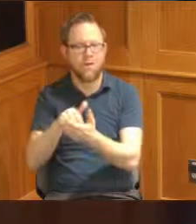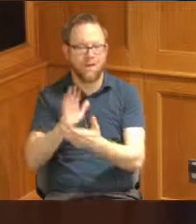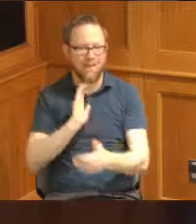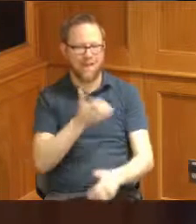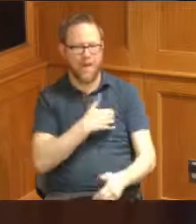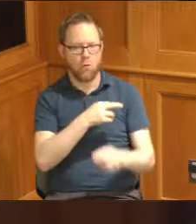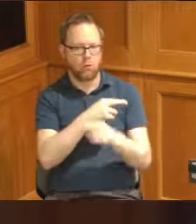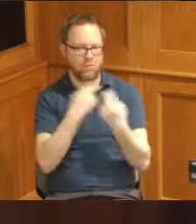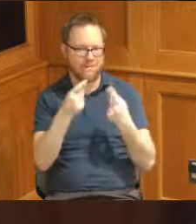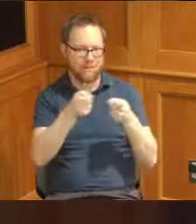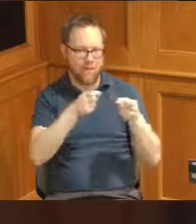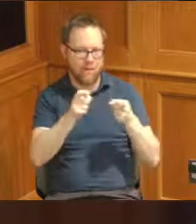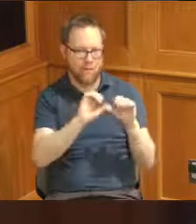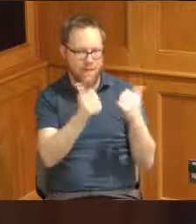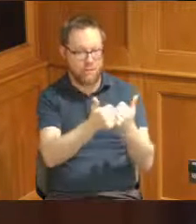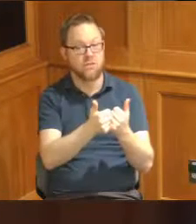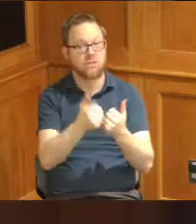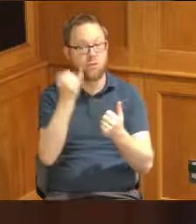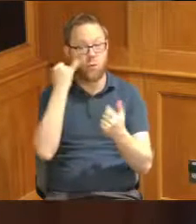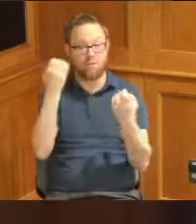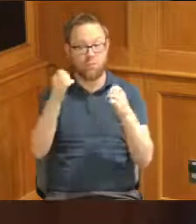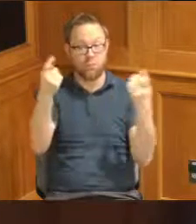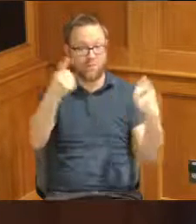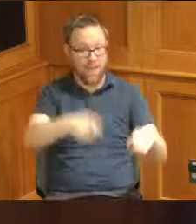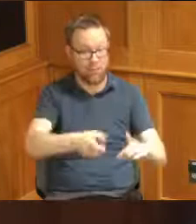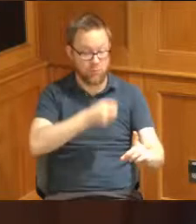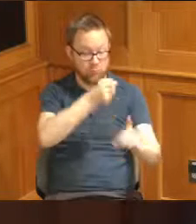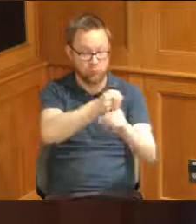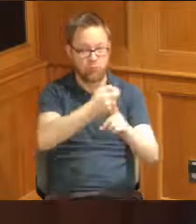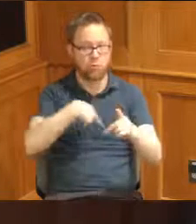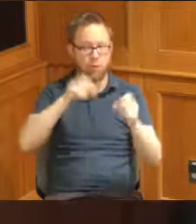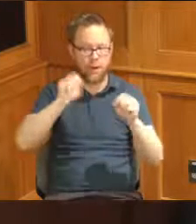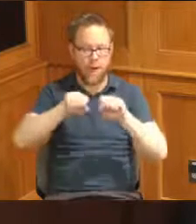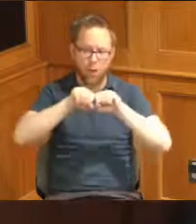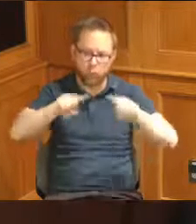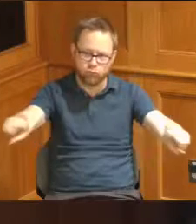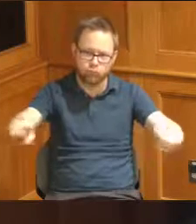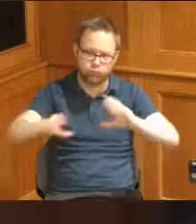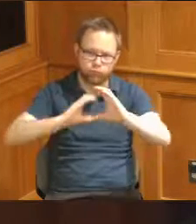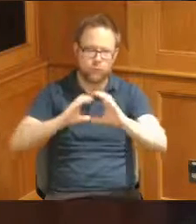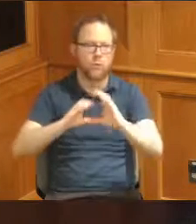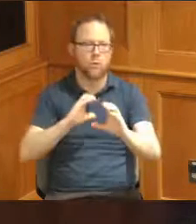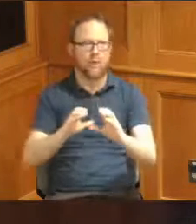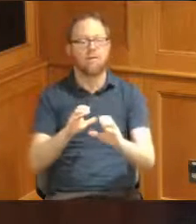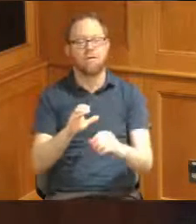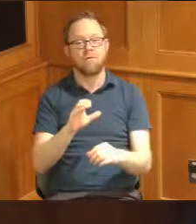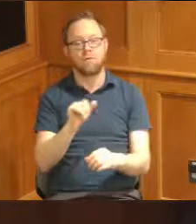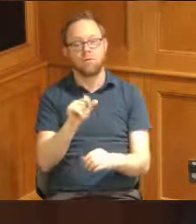out the information should there be an emergency between alert Hamilton County and our 196 outdoor